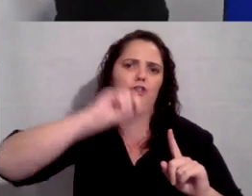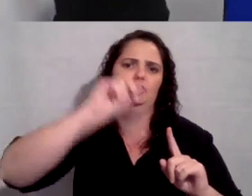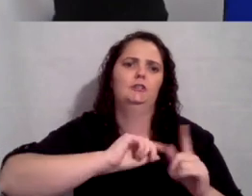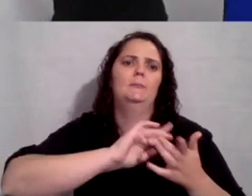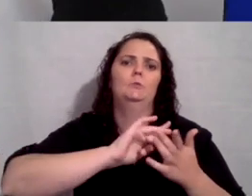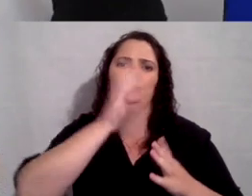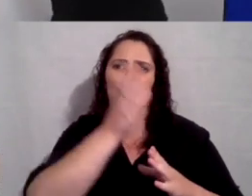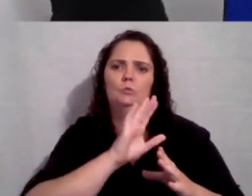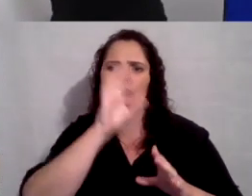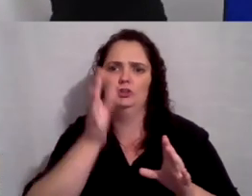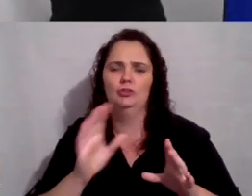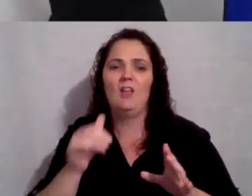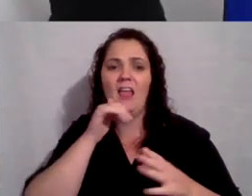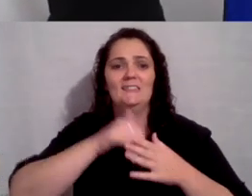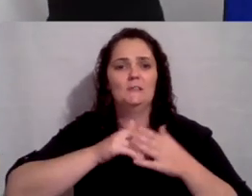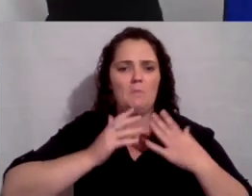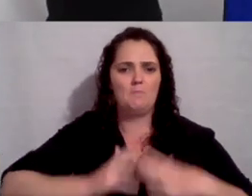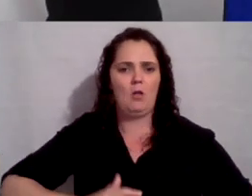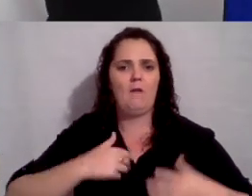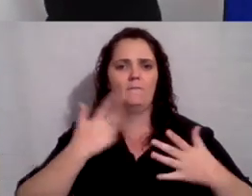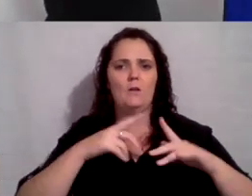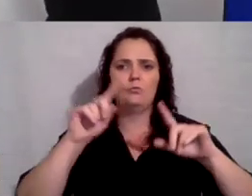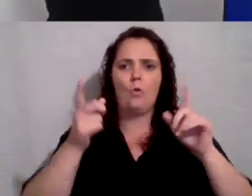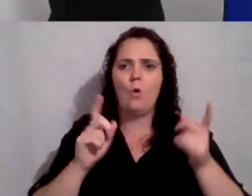those lines that were inside the body at all,